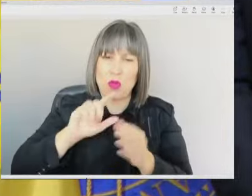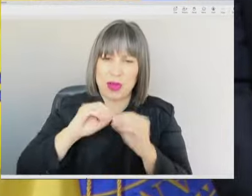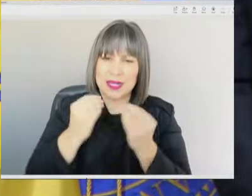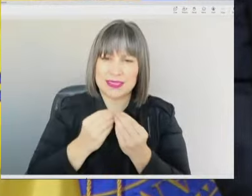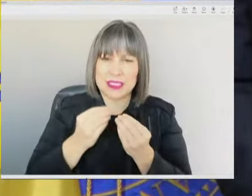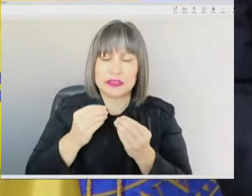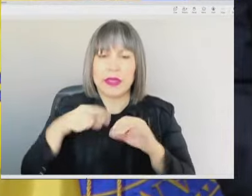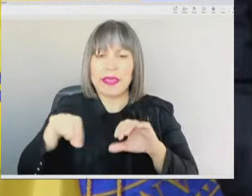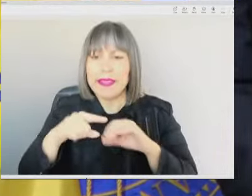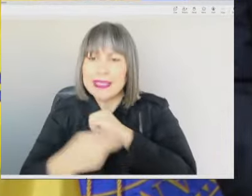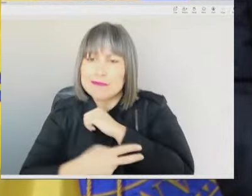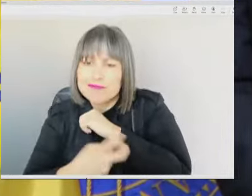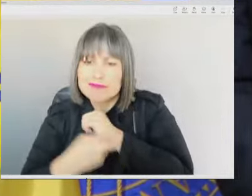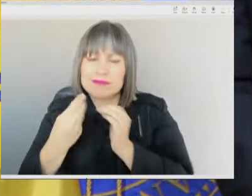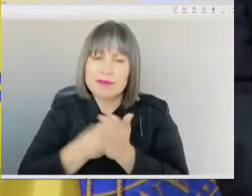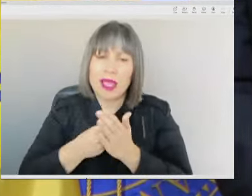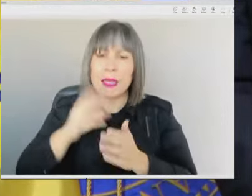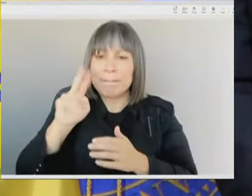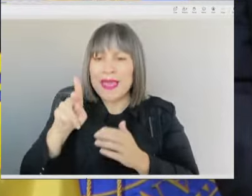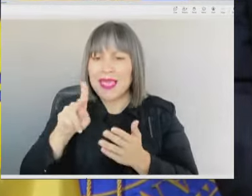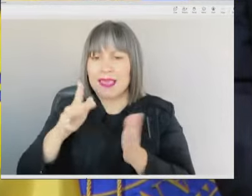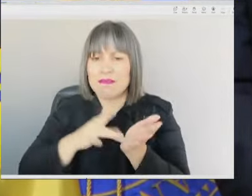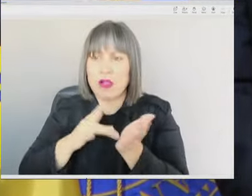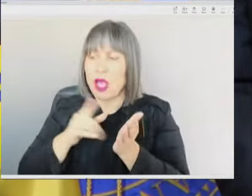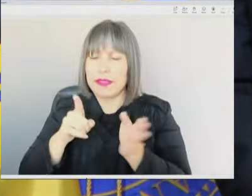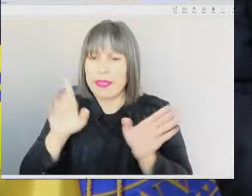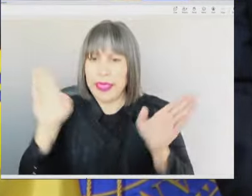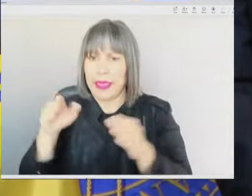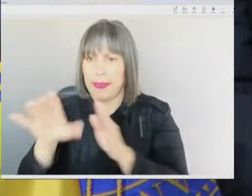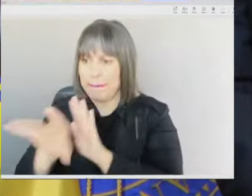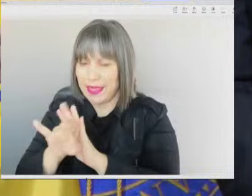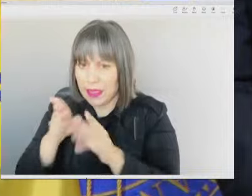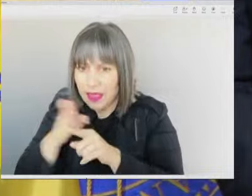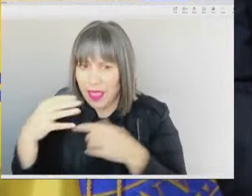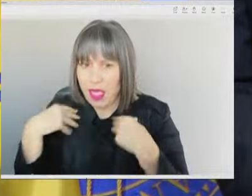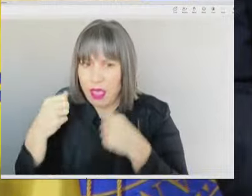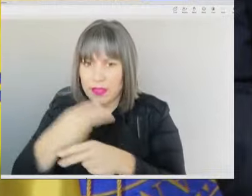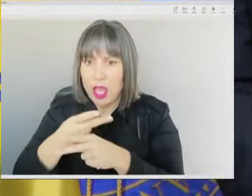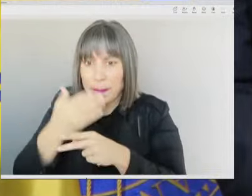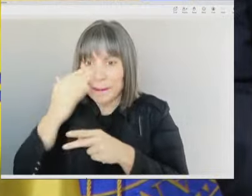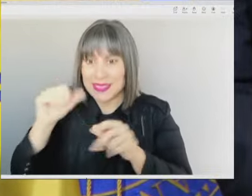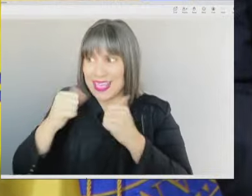banking fraud. They just come to health care because this agency is a massive target. We're,